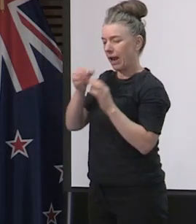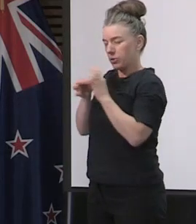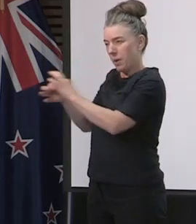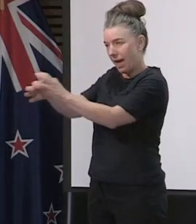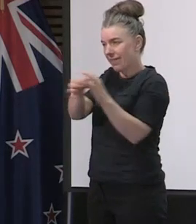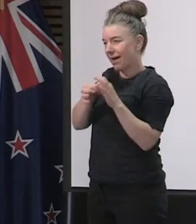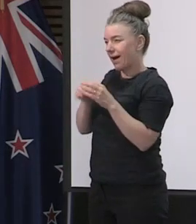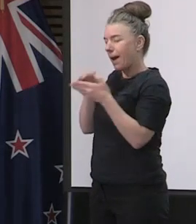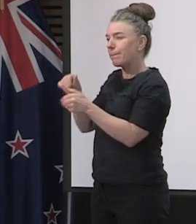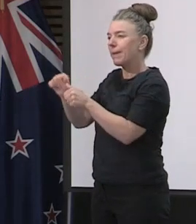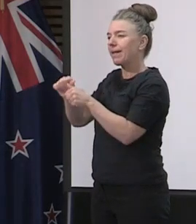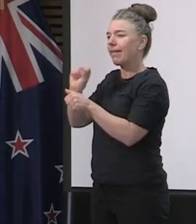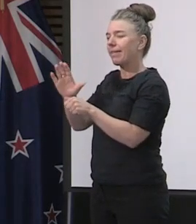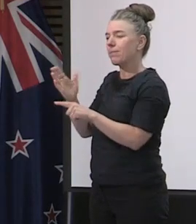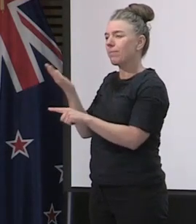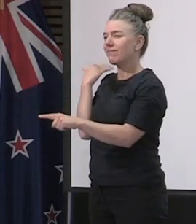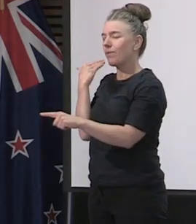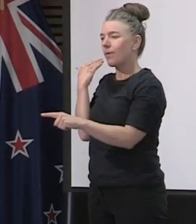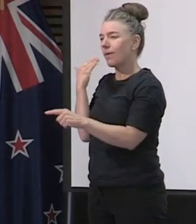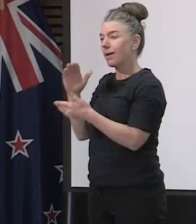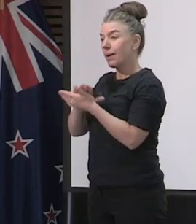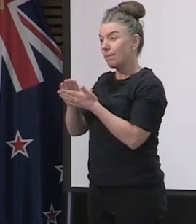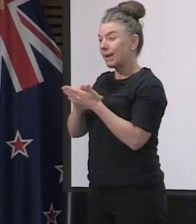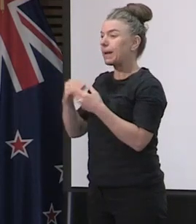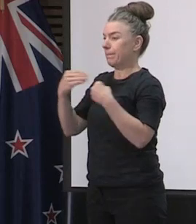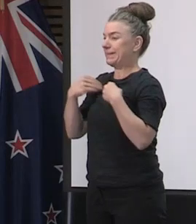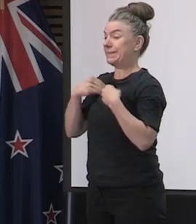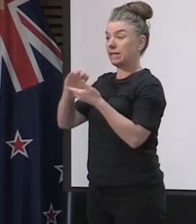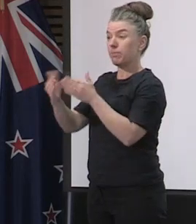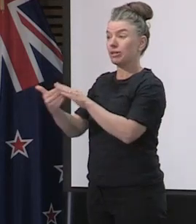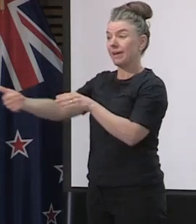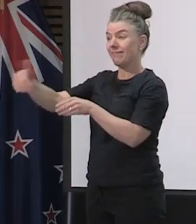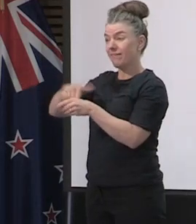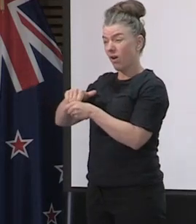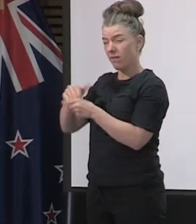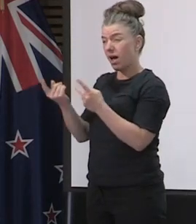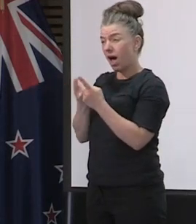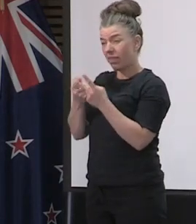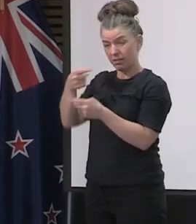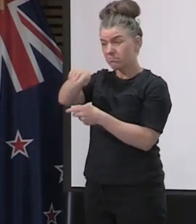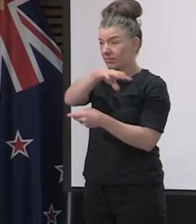after our people, and rebuild in a way that makes things better than they were before?